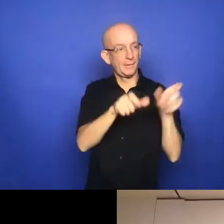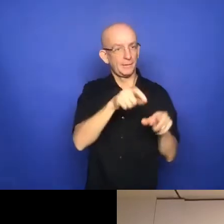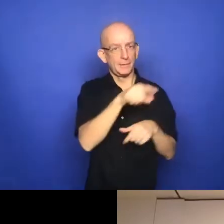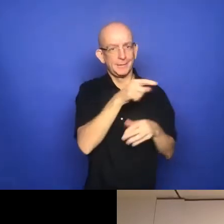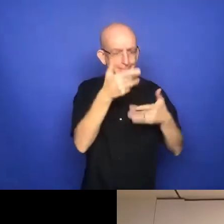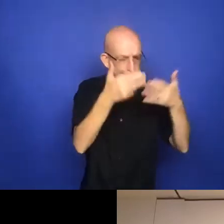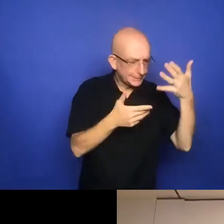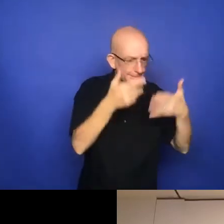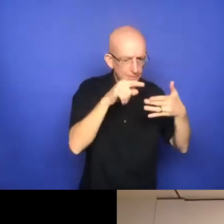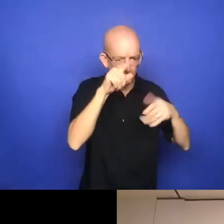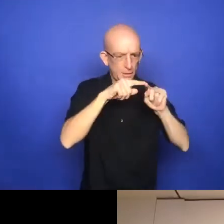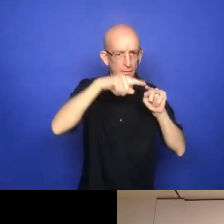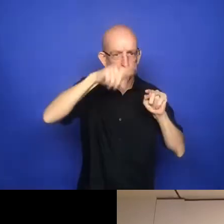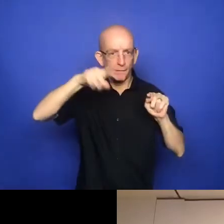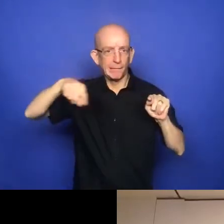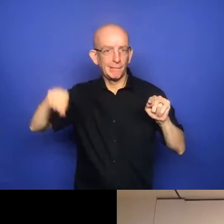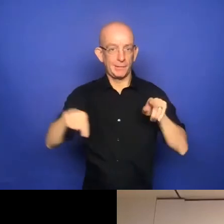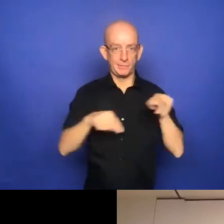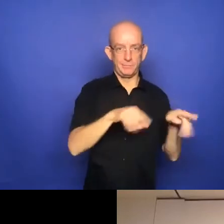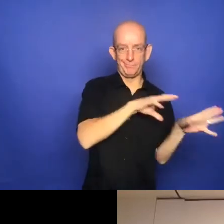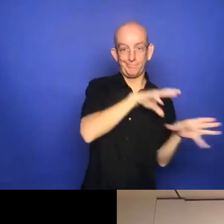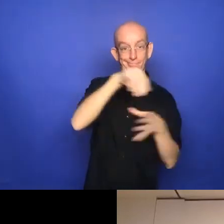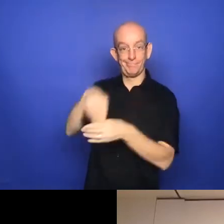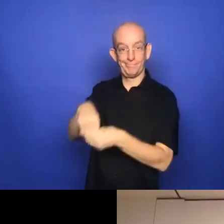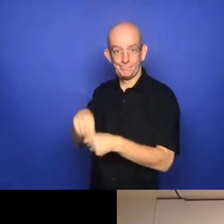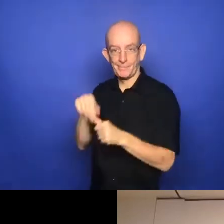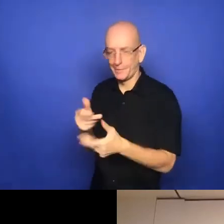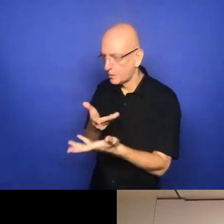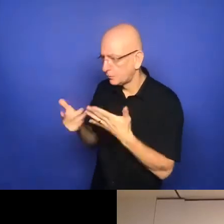on what are the issues that are affecting them